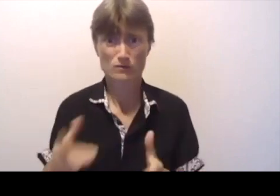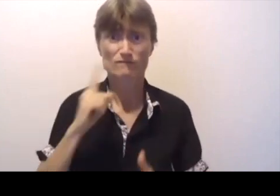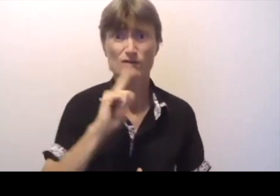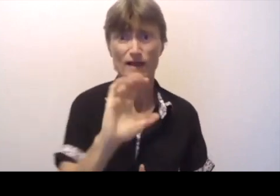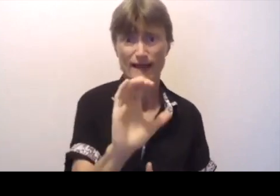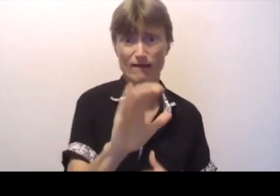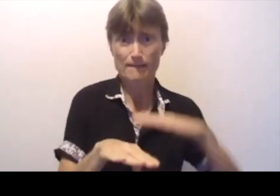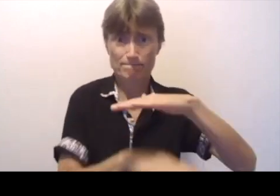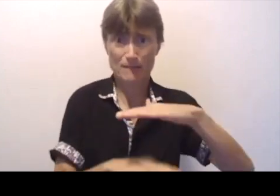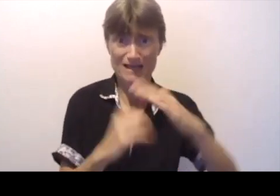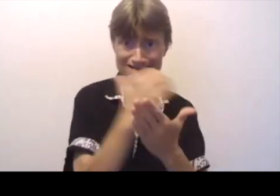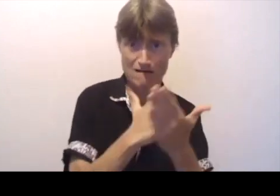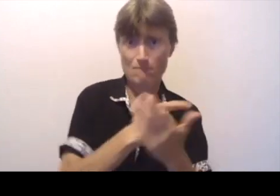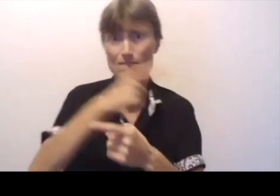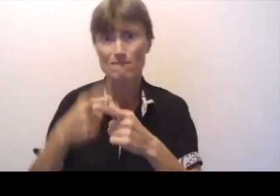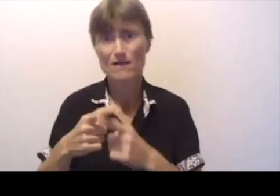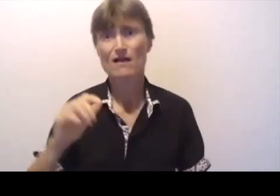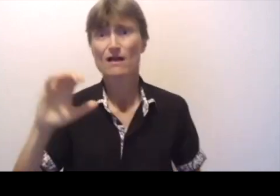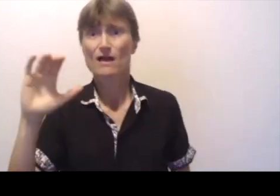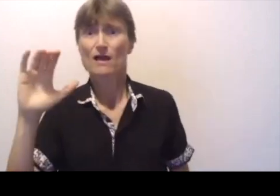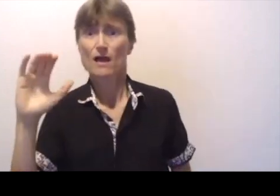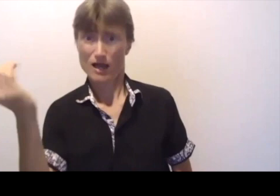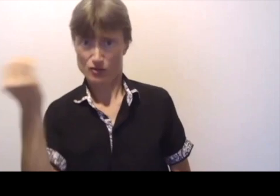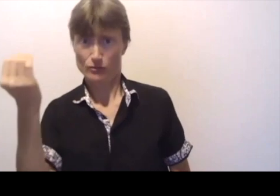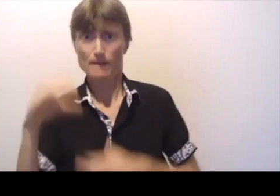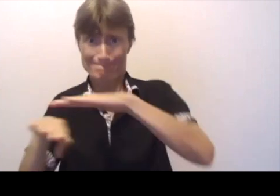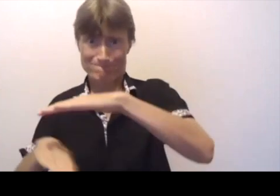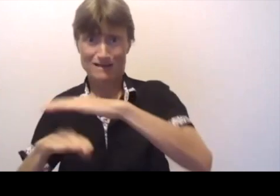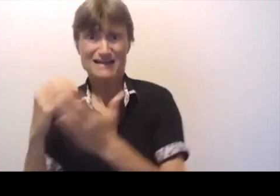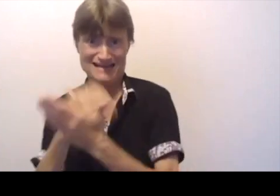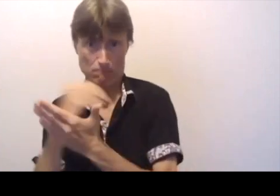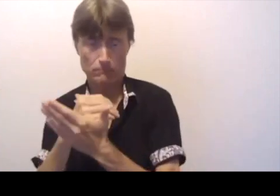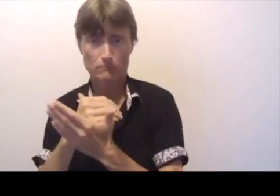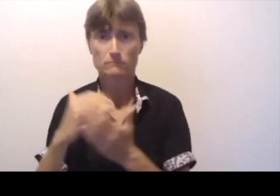know for this opportunity really to to speak uh today and to share our story